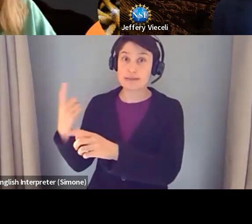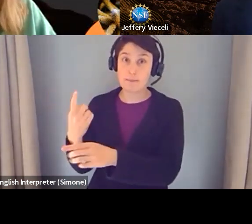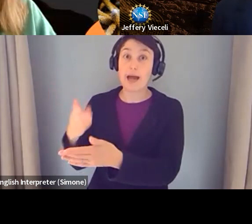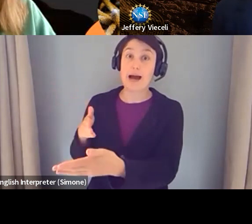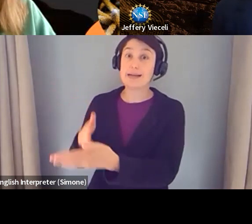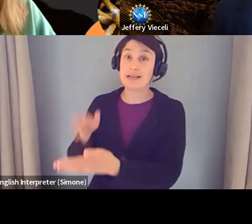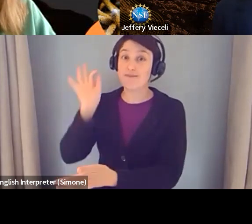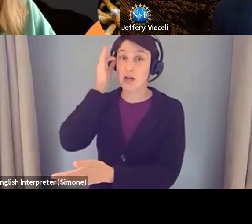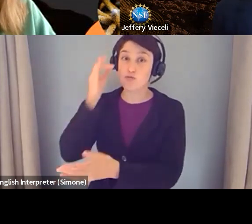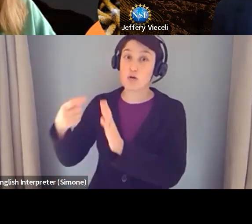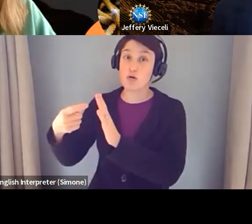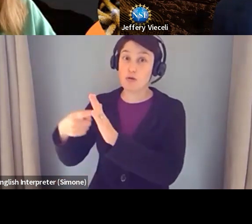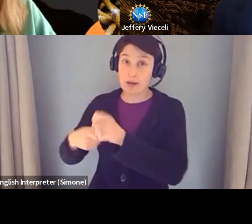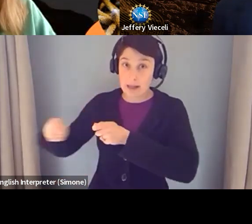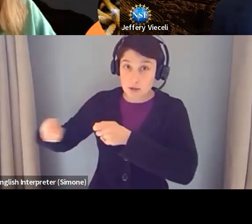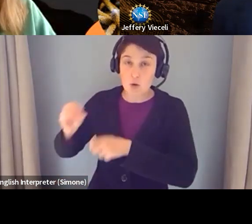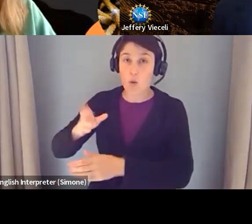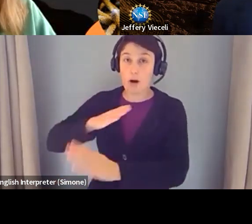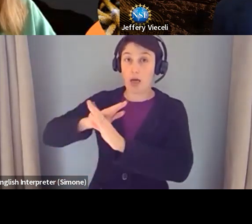or NSF policy, we're not going to play referee.